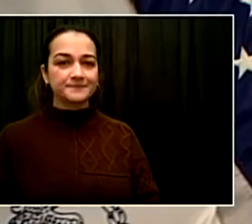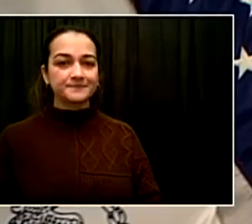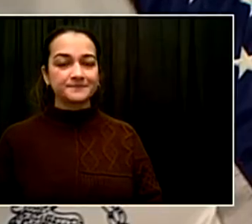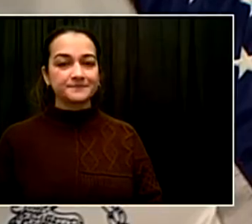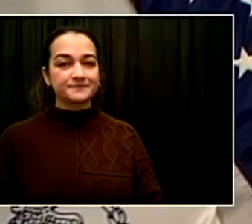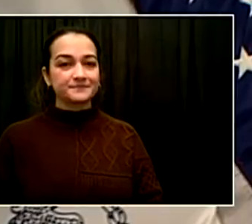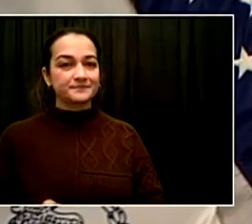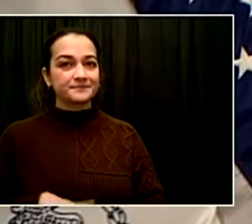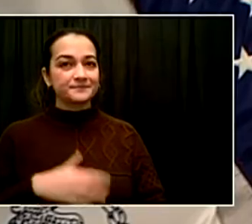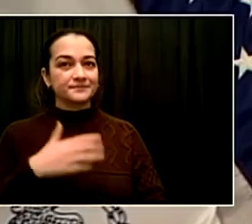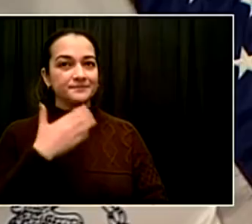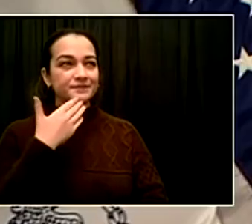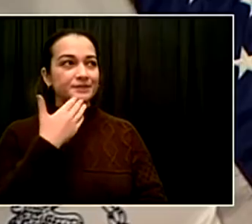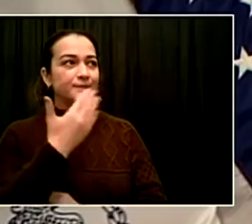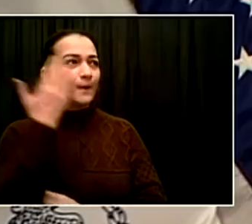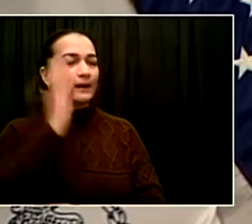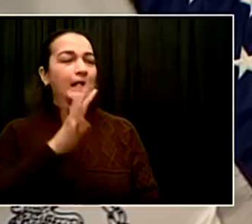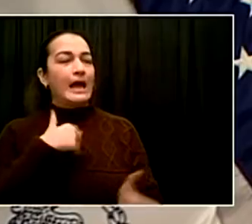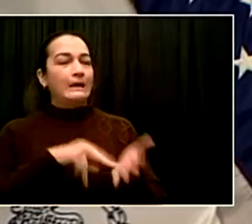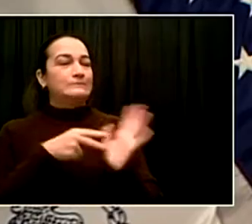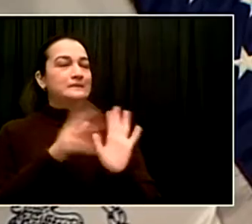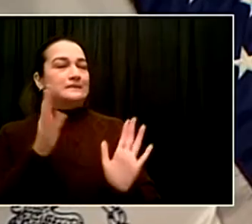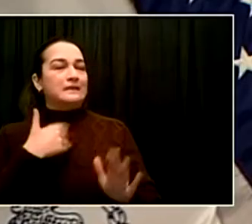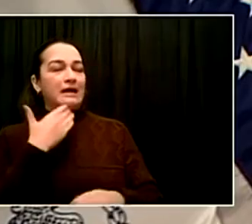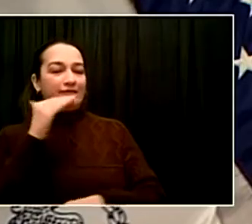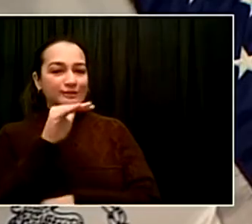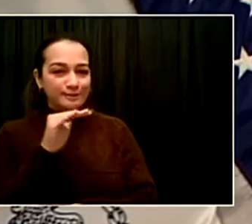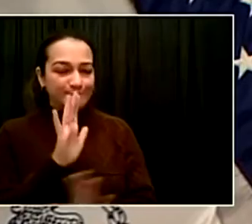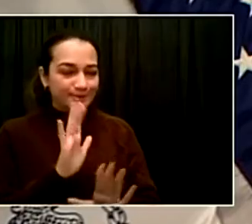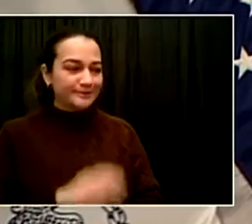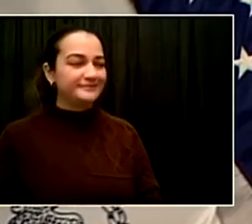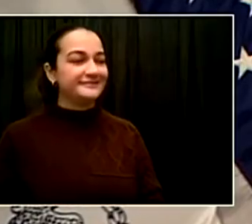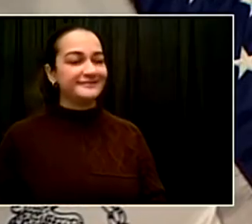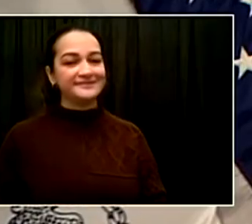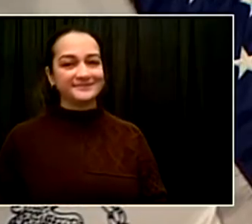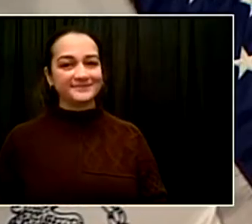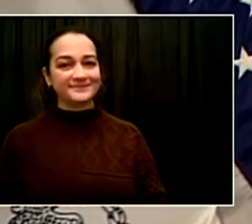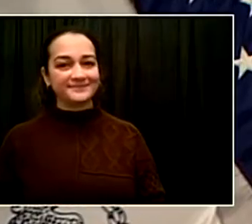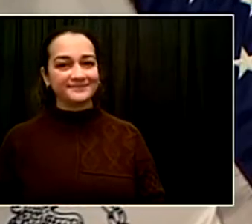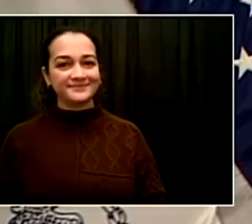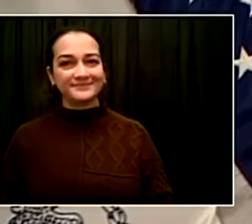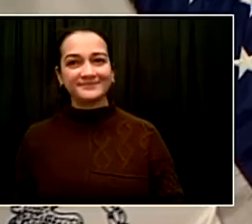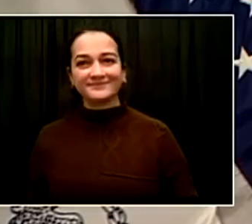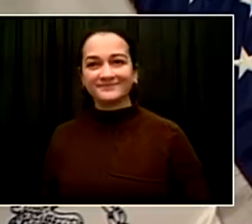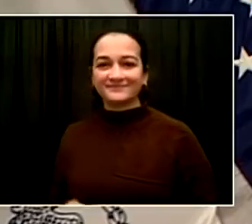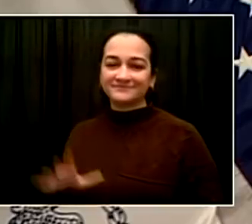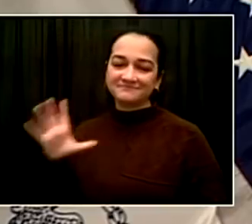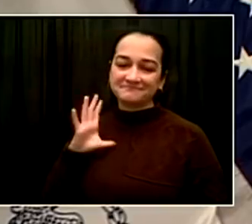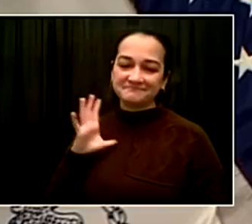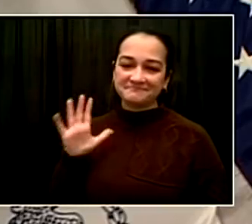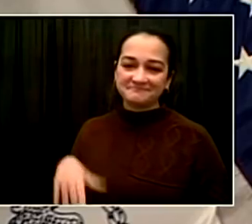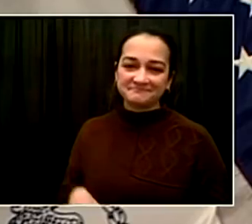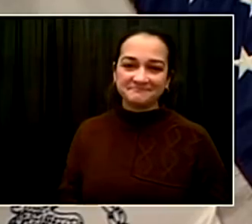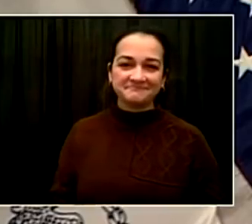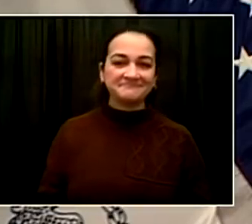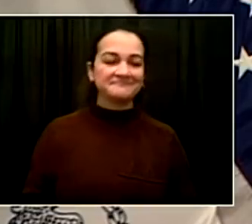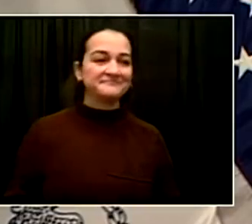THEY WILL GIVE US MORE HOME TESTS, PART OF THE MAINSTAY AS THE DOCTOR SAID ABOUT GETTING TESTING TO EVERYONE ACROSS NEW YORK CITY. WE WILL CONTINUE REGULAR CONVERSATIONS AND MOVE FULL STEAM AHEAD WITH EVERYTHING.